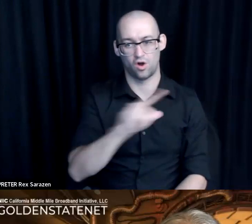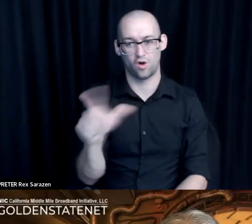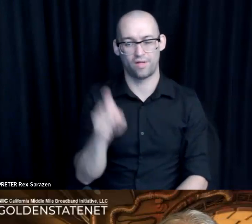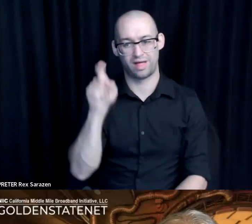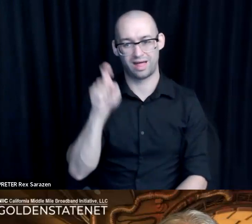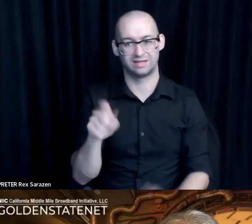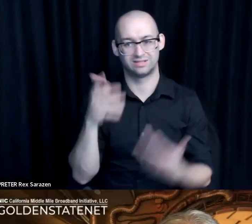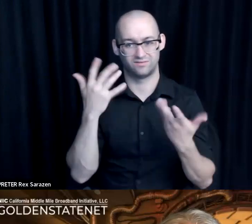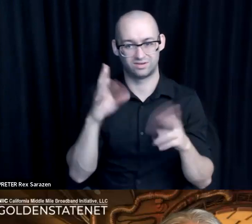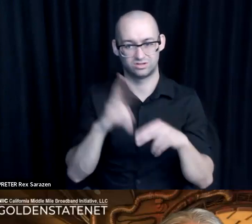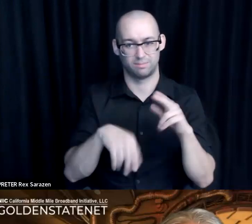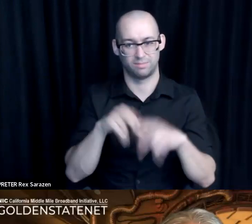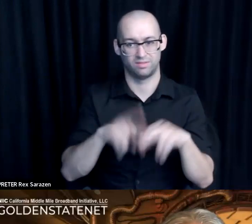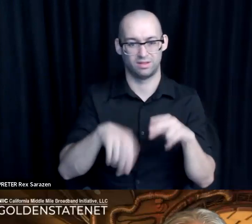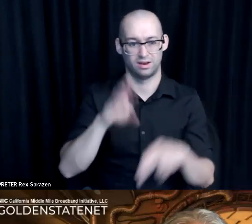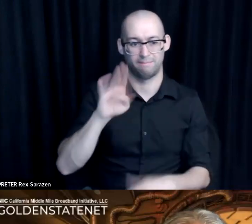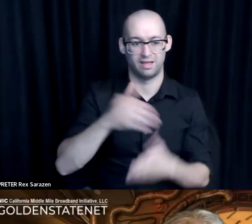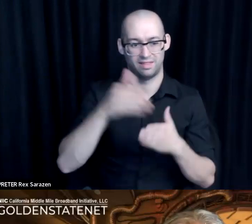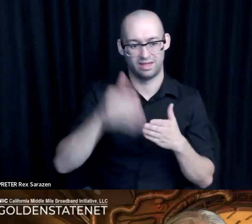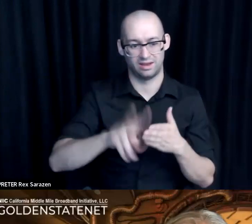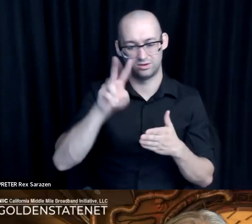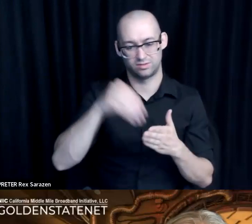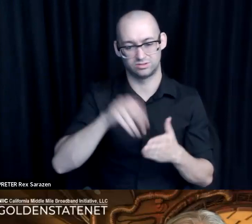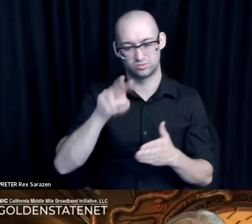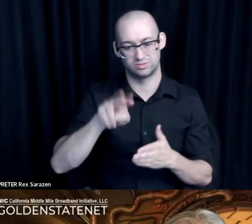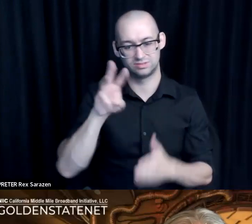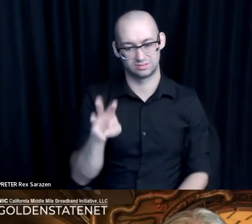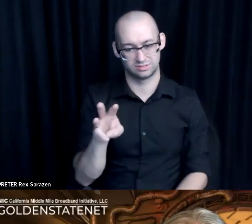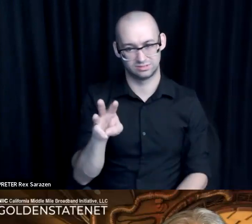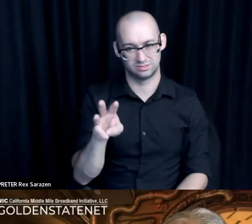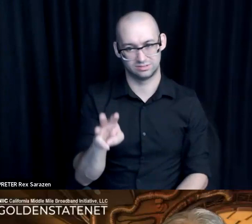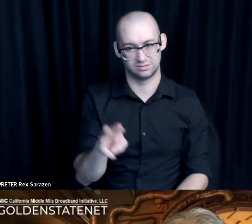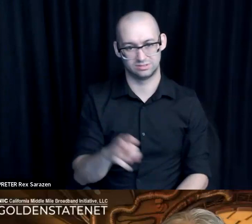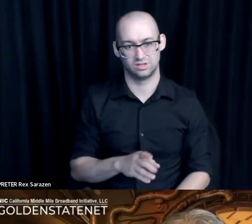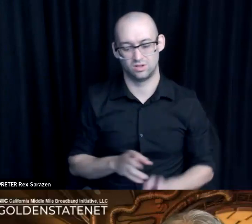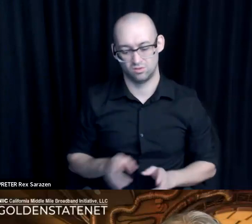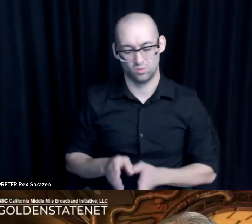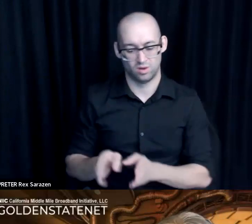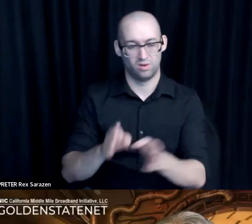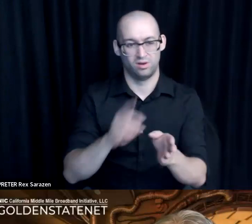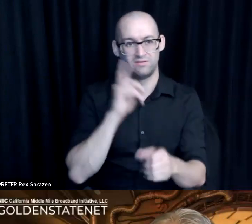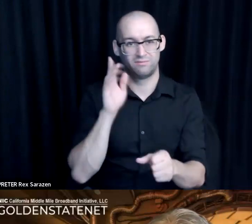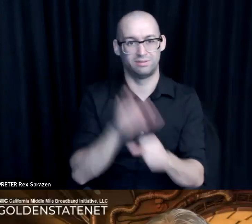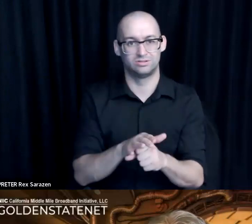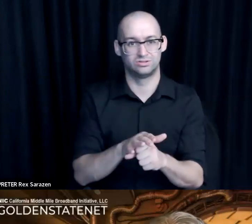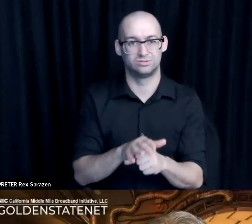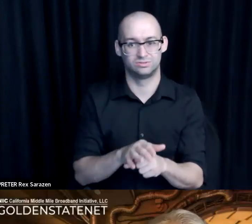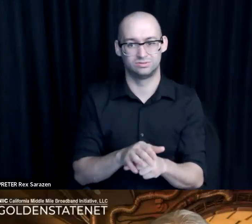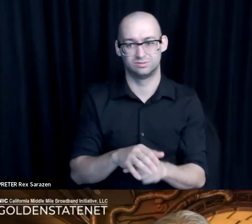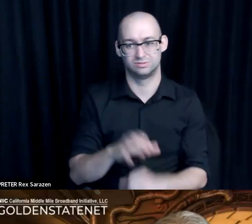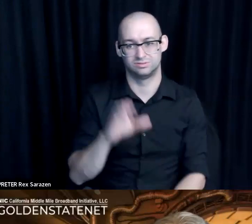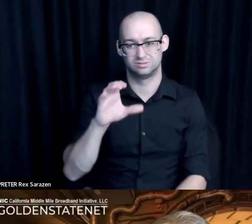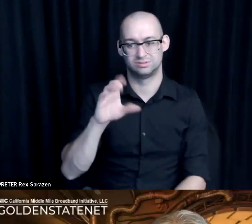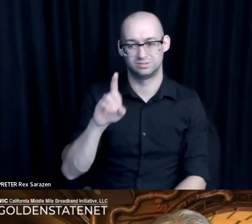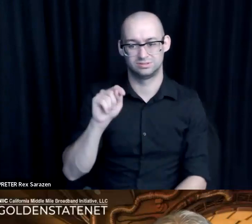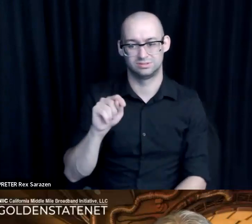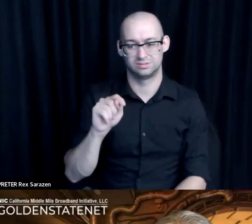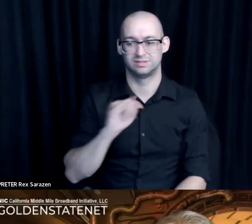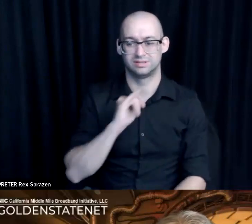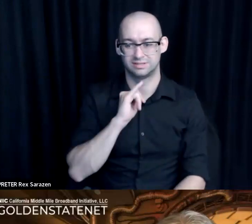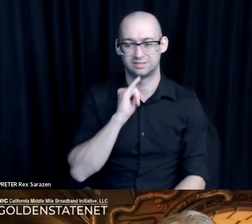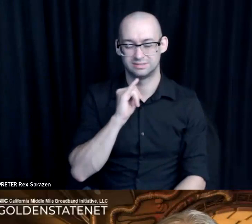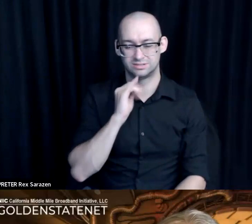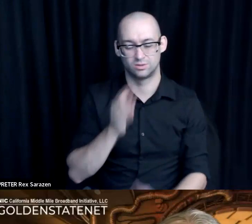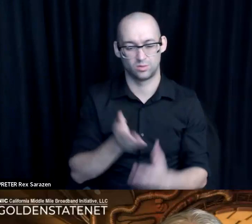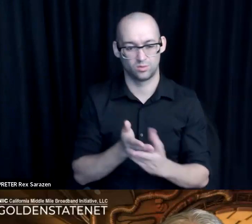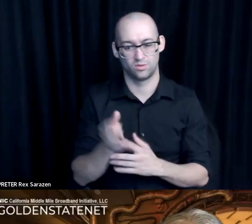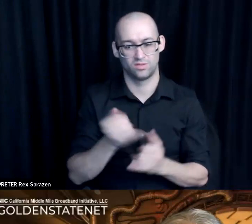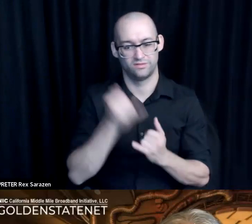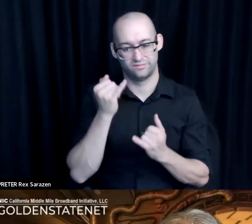2026. Those those route confirmations the CDT is going through a finalization of routes right now,